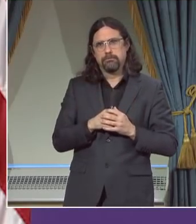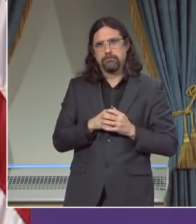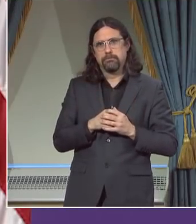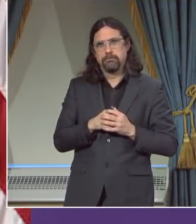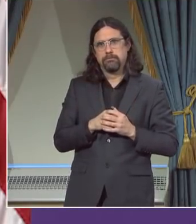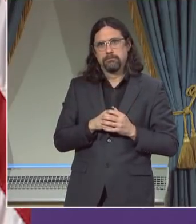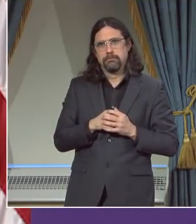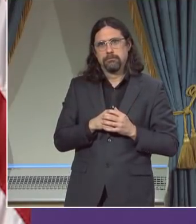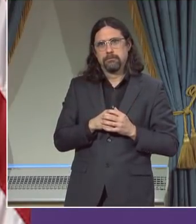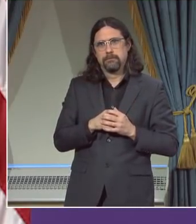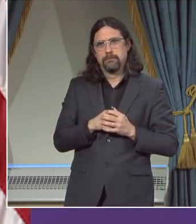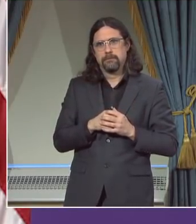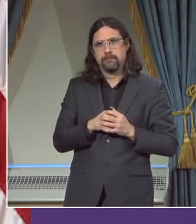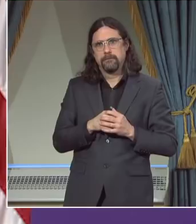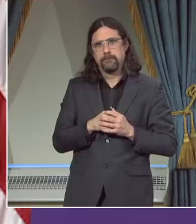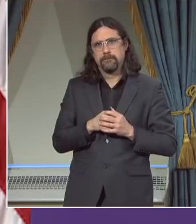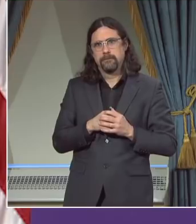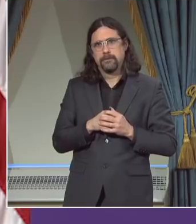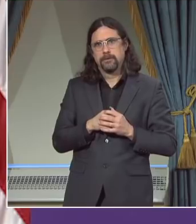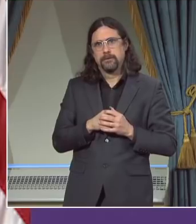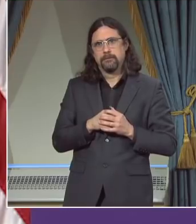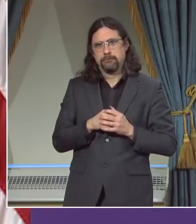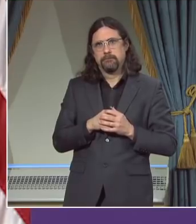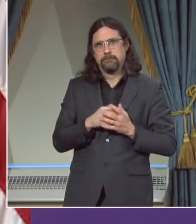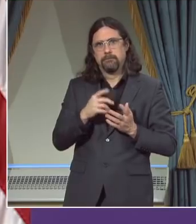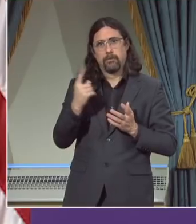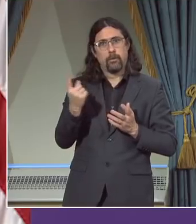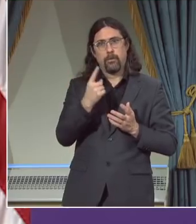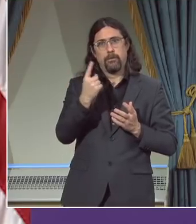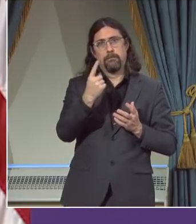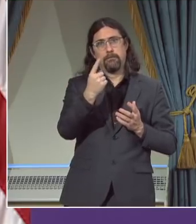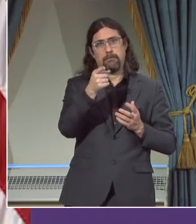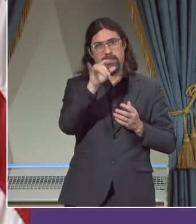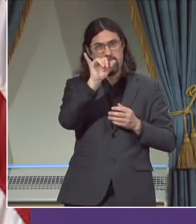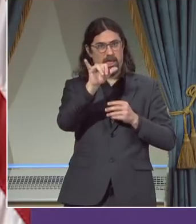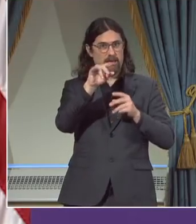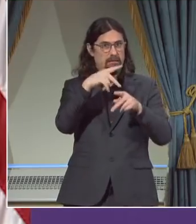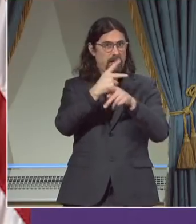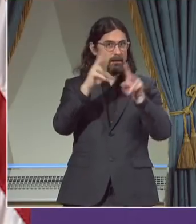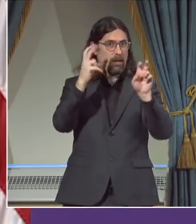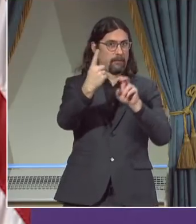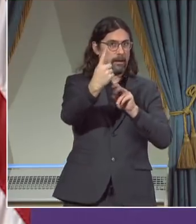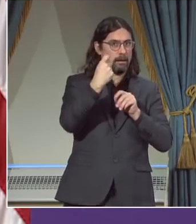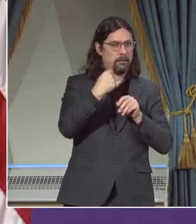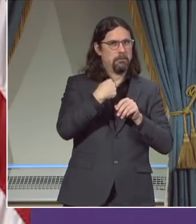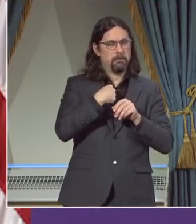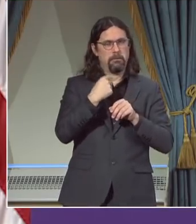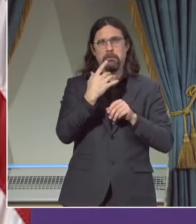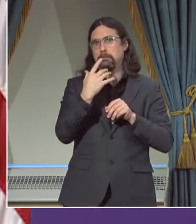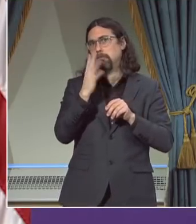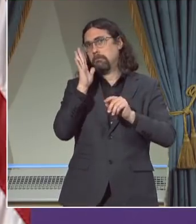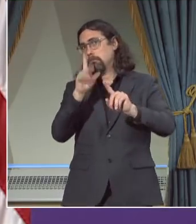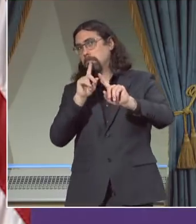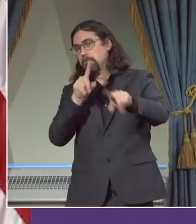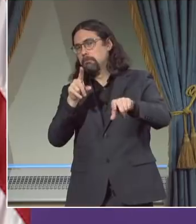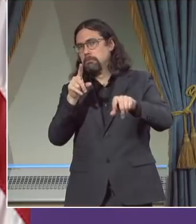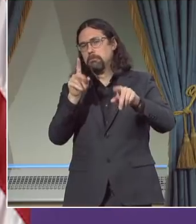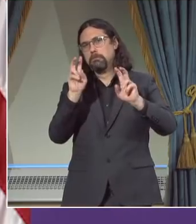REPCAUTIONS NEED TO BE TAKEN. I WANT TOS AYI 'M NOT GOING TO KEEP -- WHENEVER THIS TOPIC COMES UP, I'M GOING TO KEEP IT VERY